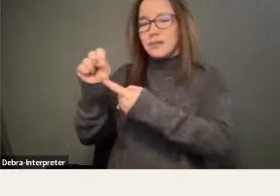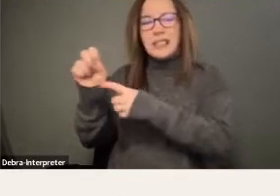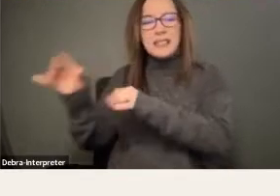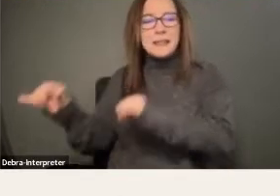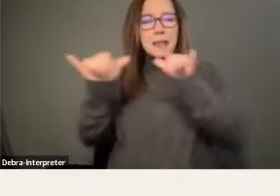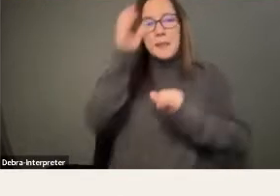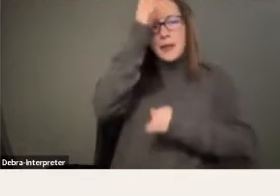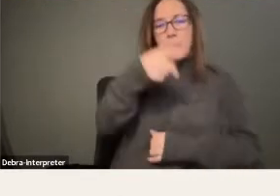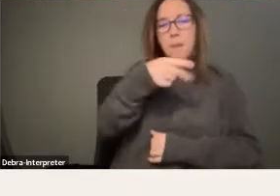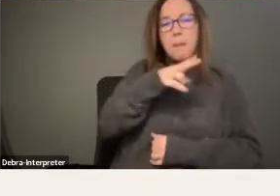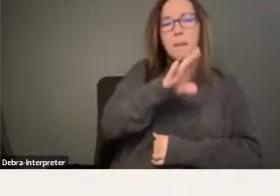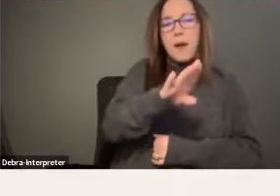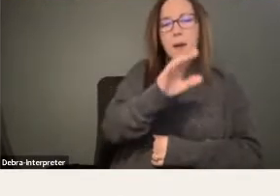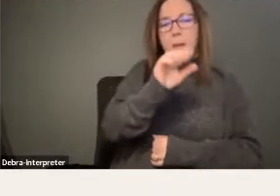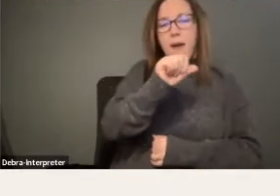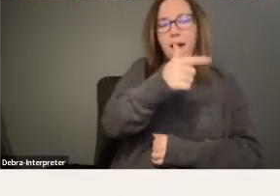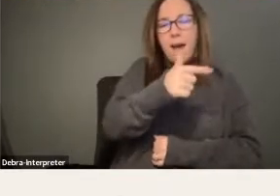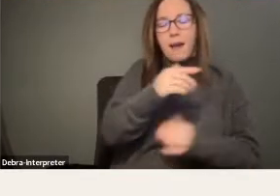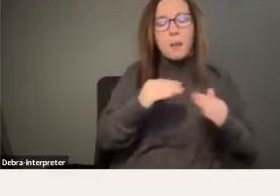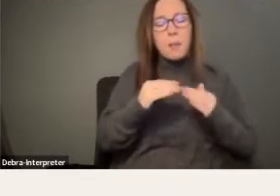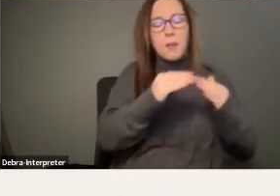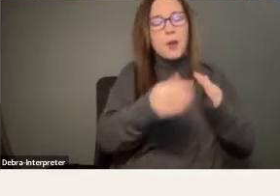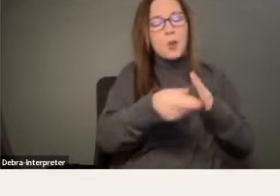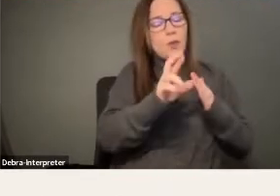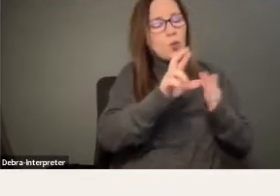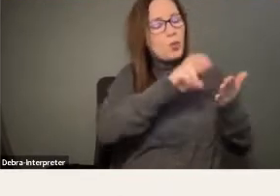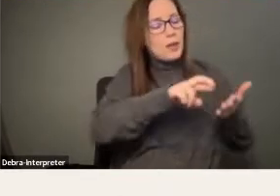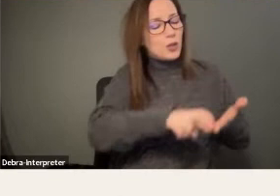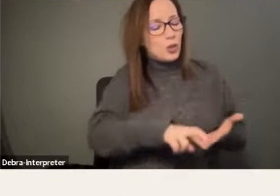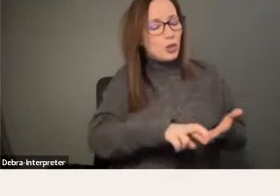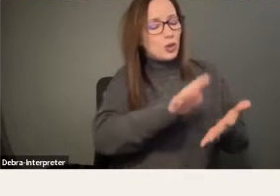The last item on the slide is AG data commons.